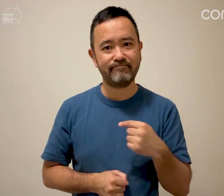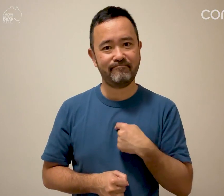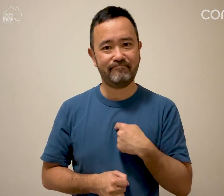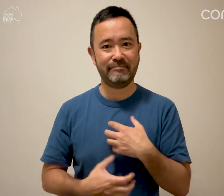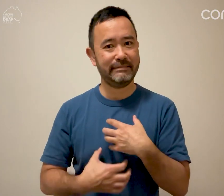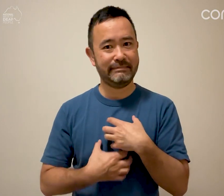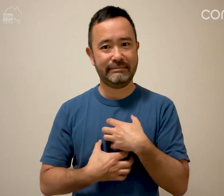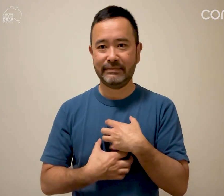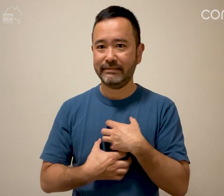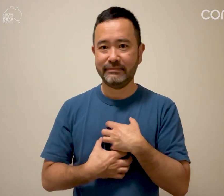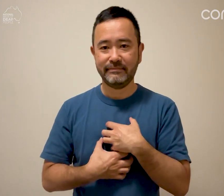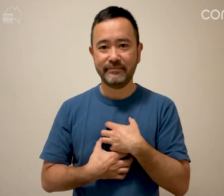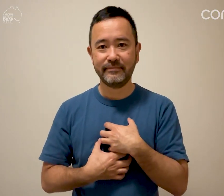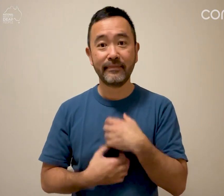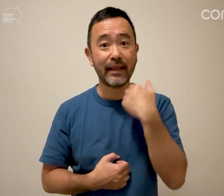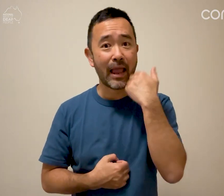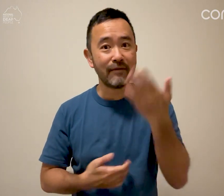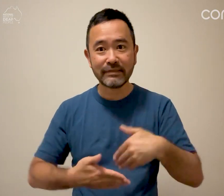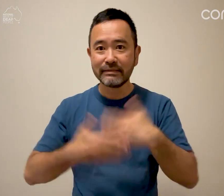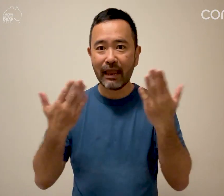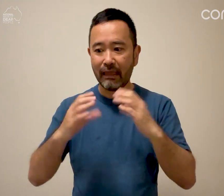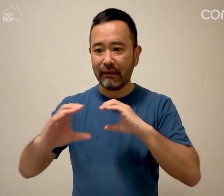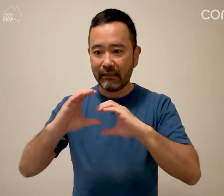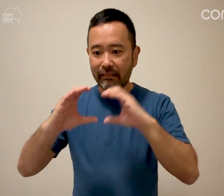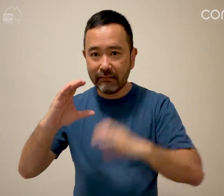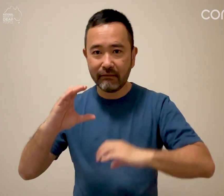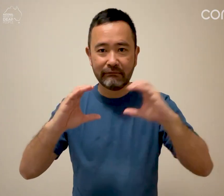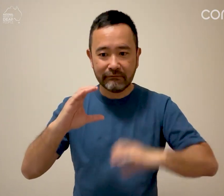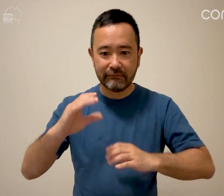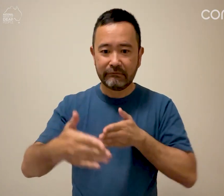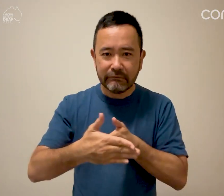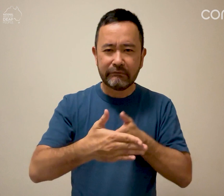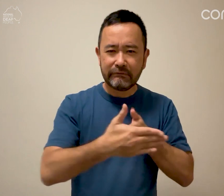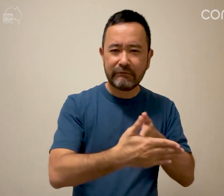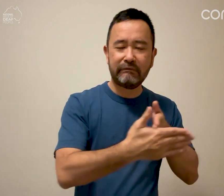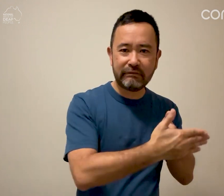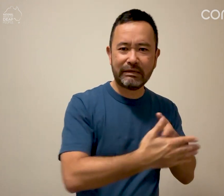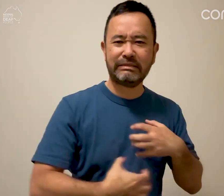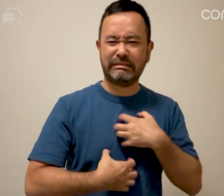I am afraid that in my daily life, I will face communication barriers,